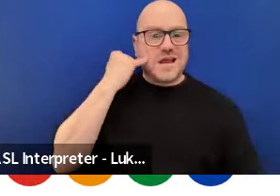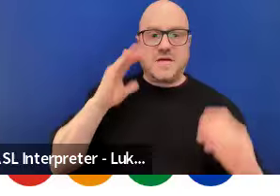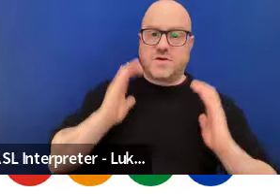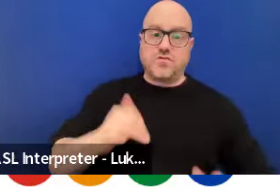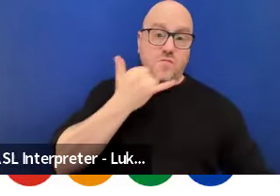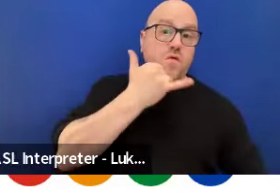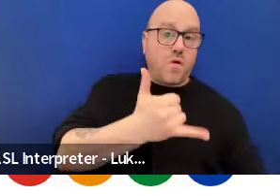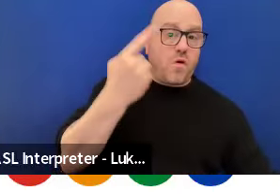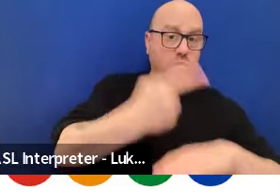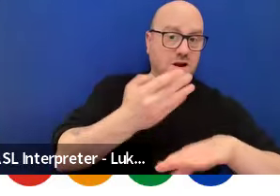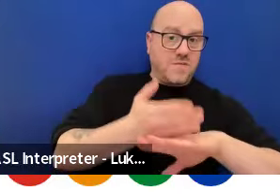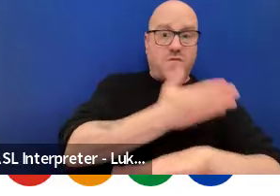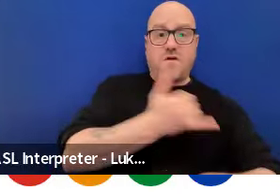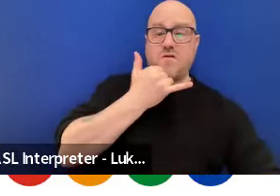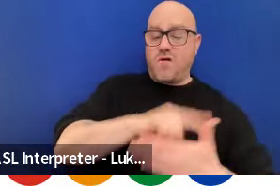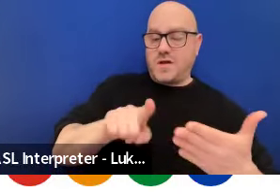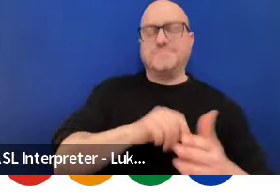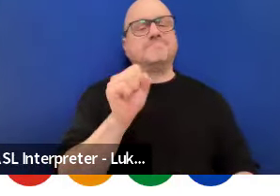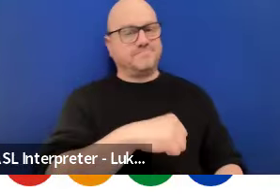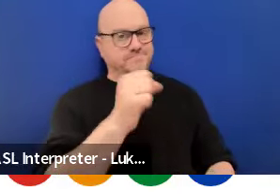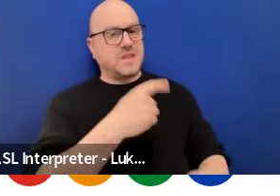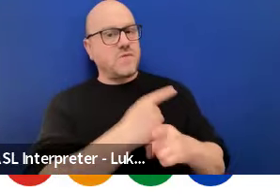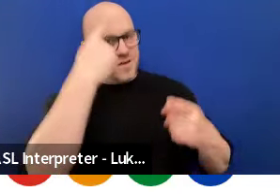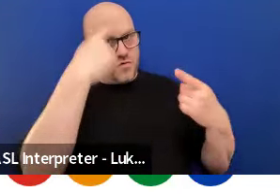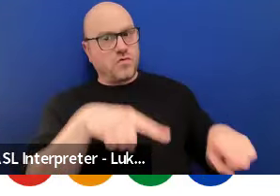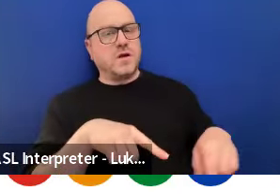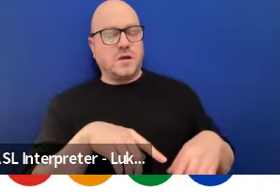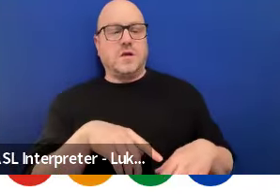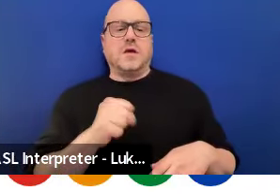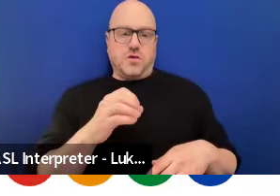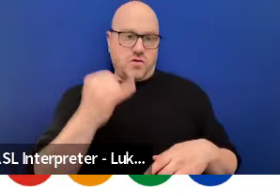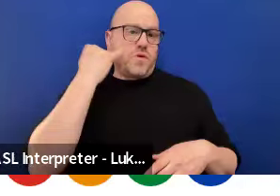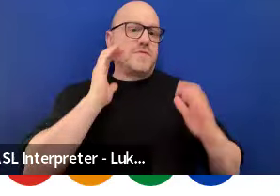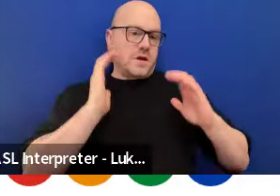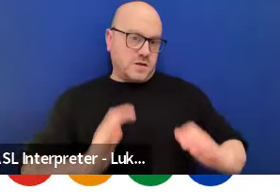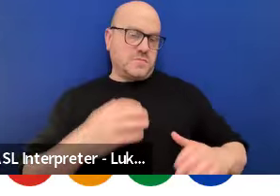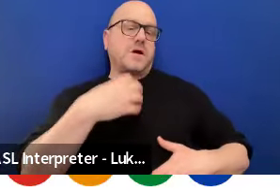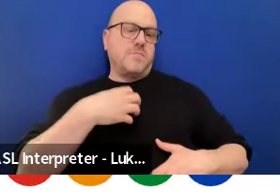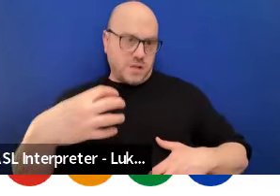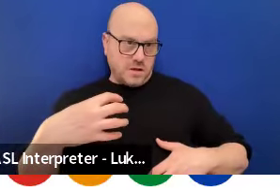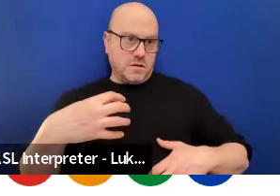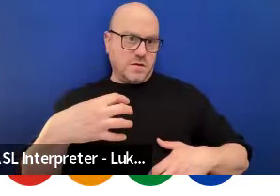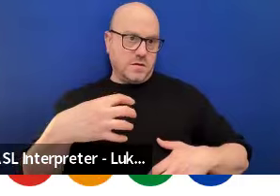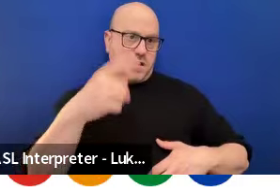THE NO-SHOW THREE TIMES. IT SHOULDN'T BE FAIR, ESPECIALLY IF THE CONSUMER CALLED. ABSOLUTELY -- CERTAINLY.